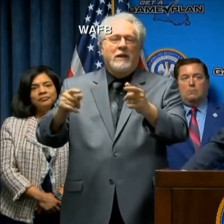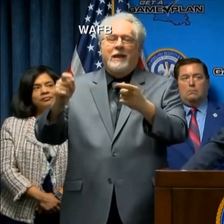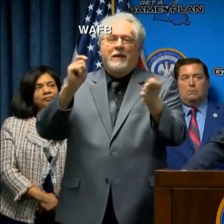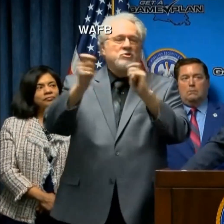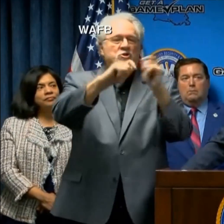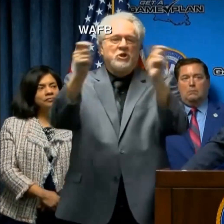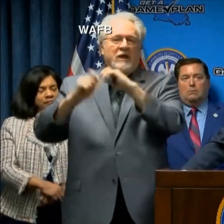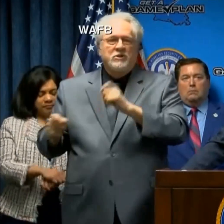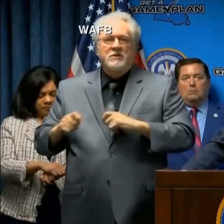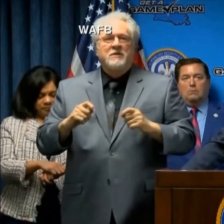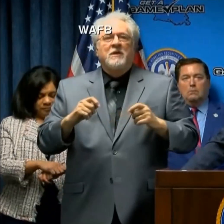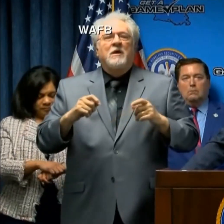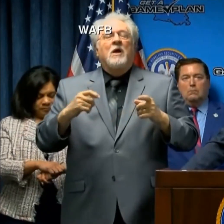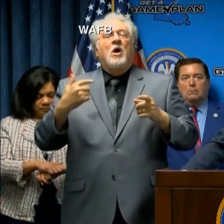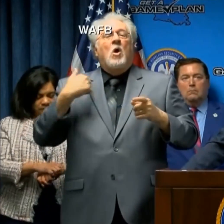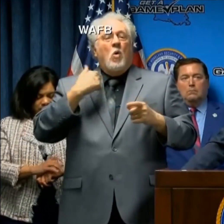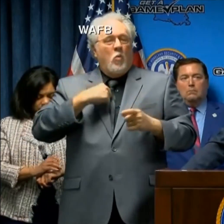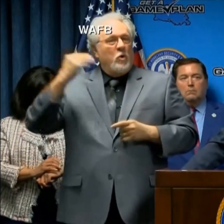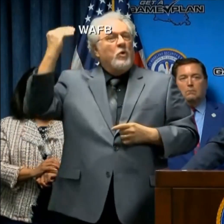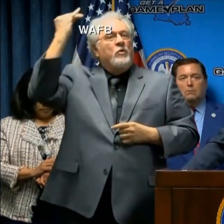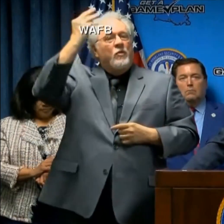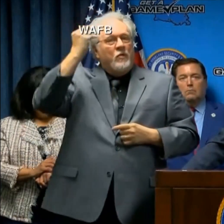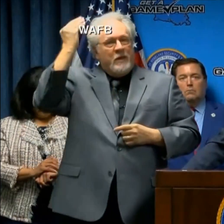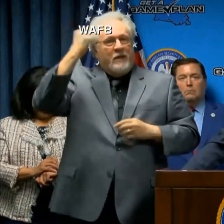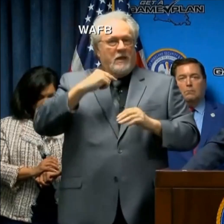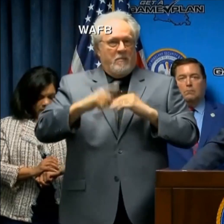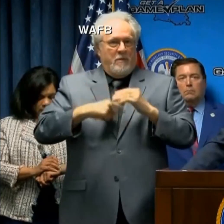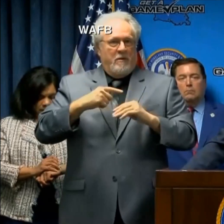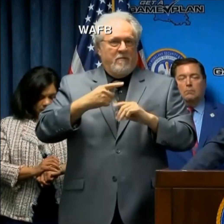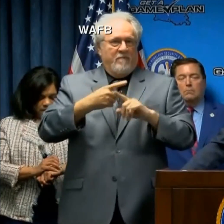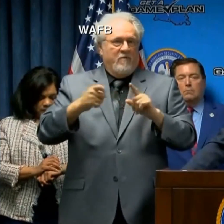that are being taken into consideration by the higher education leaders who are